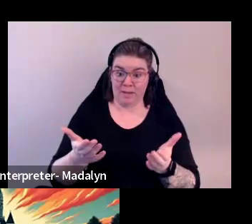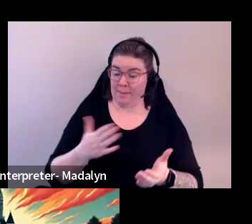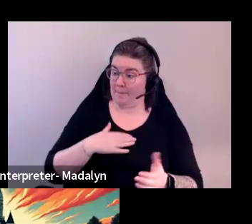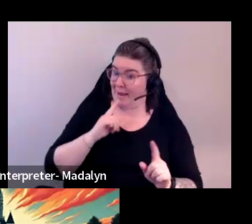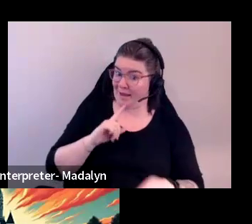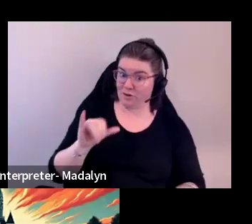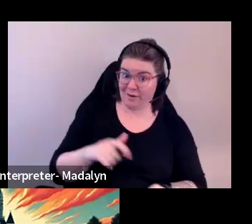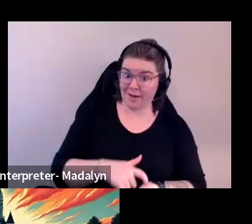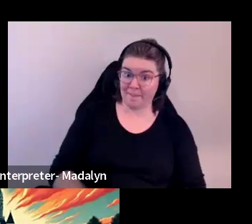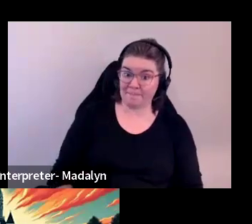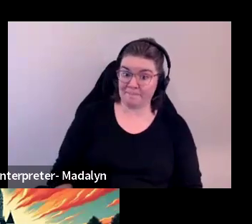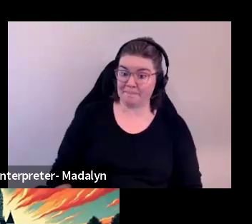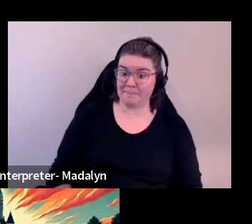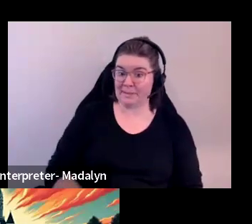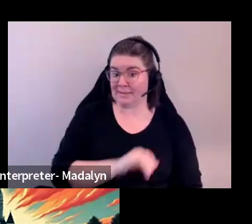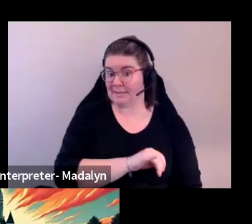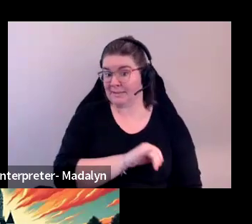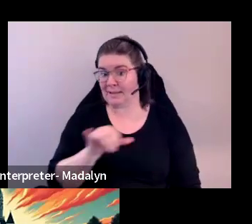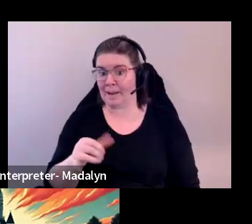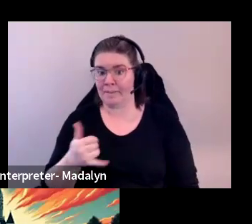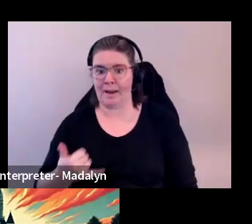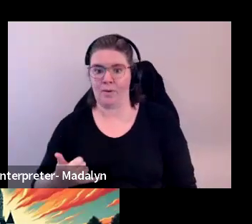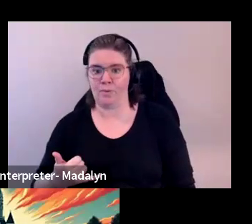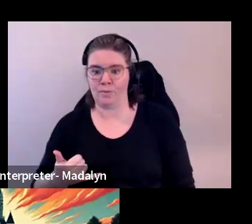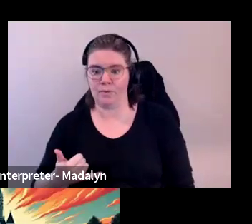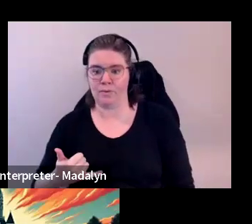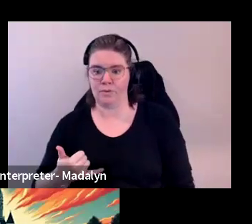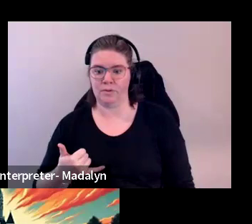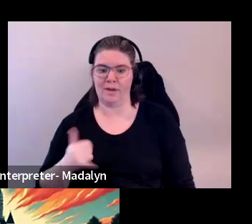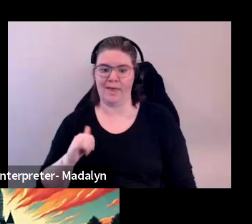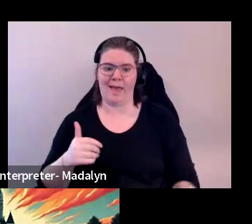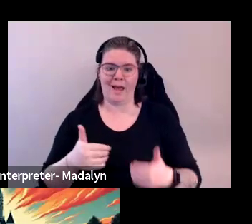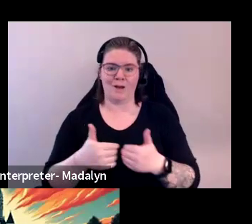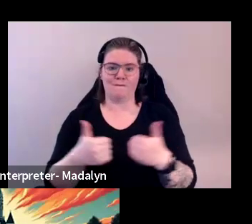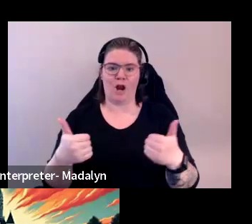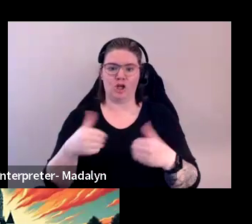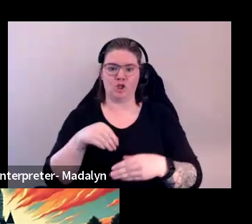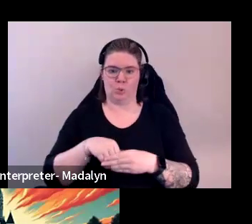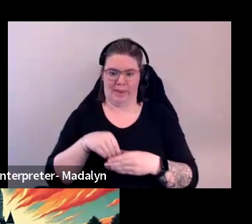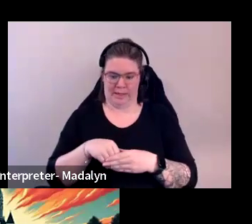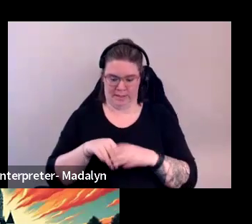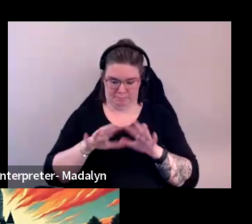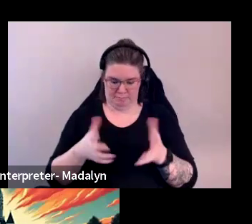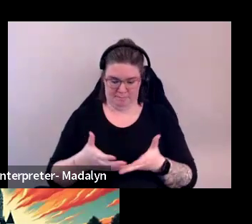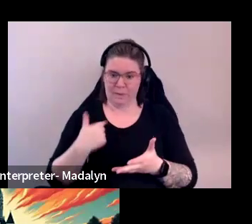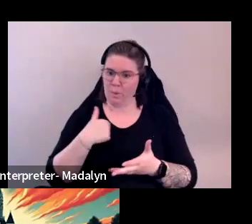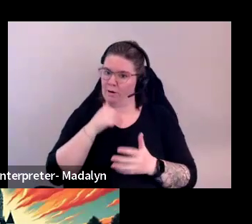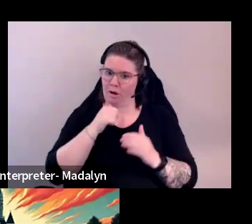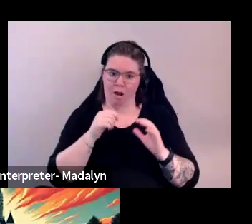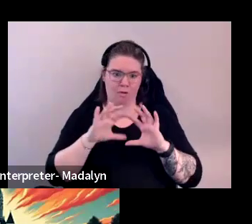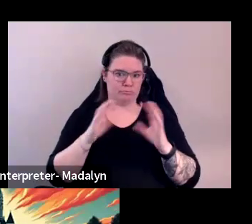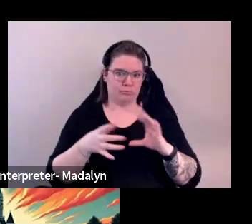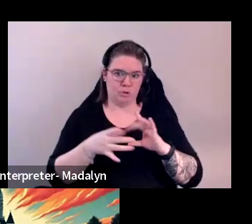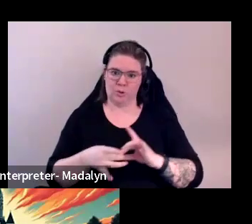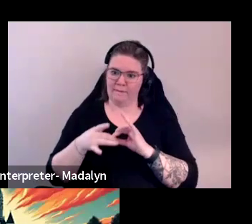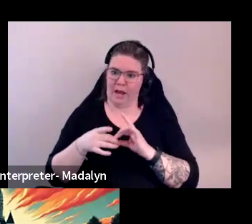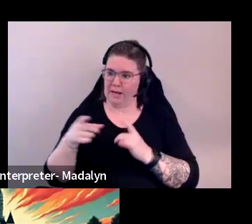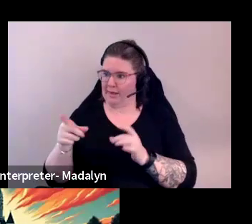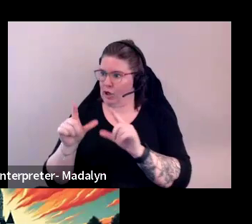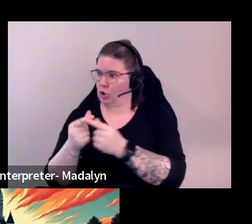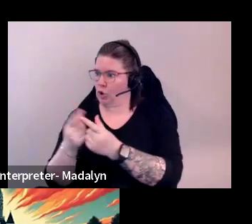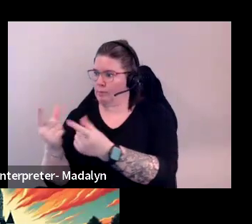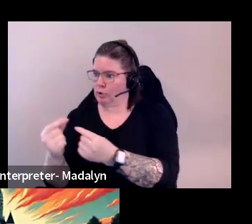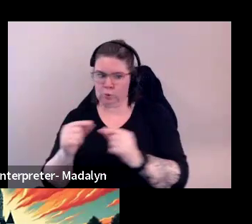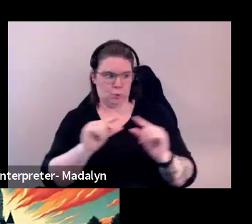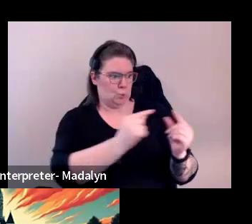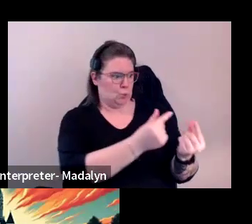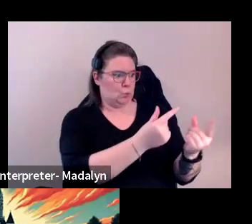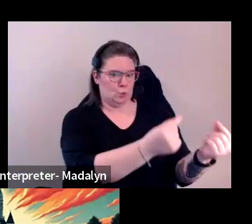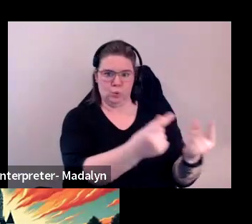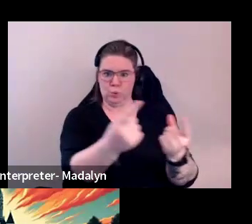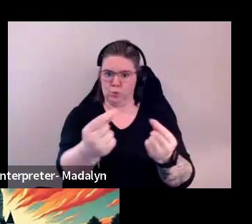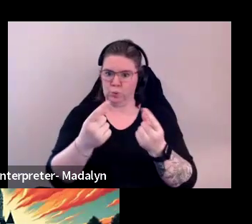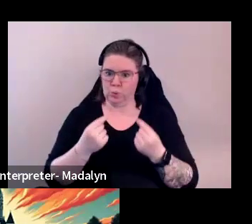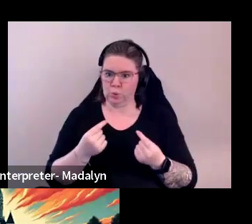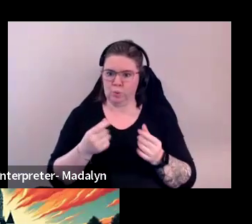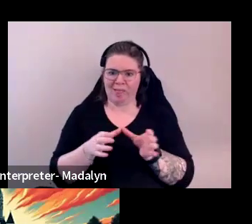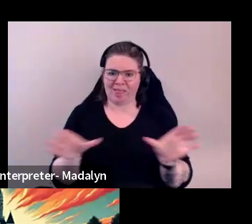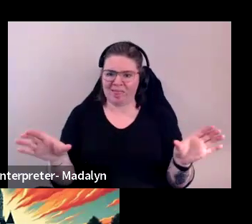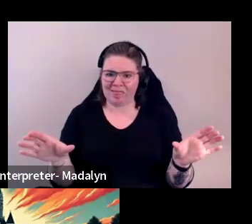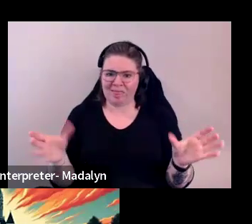Brooke Wilson (she/her): it's probably the same answer I have today. And it's the fracturing within. It's that we're not unified. It's that this group's doing one thing and that groups doing this thing and like, where where do we come together